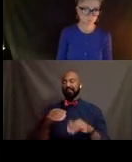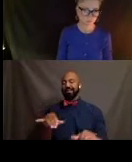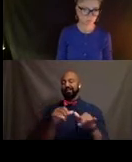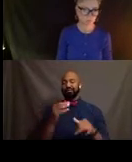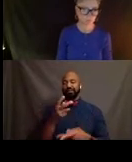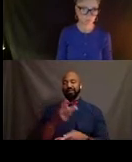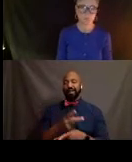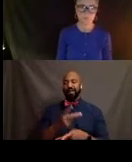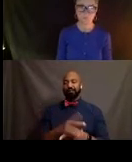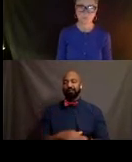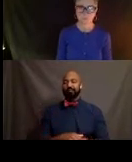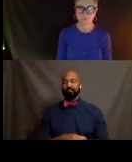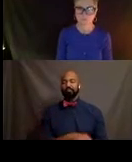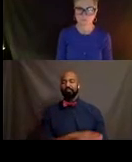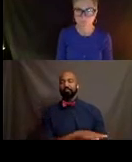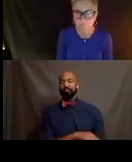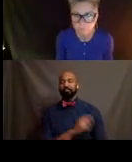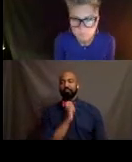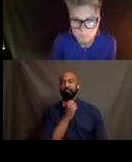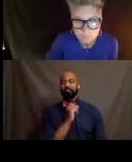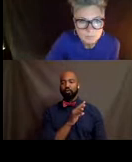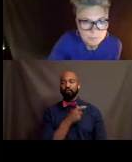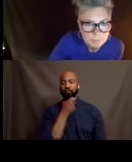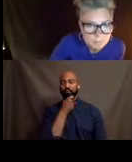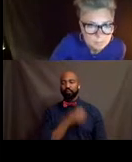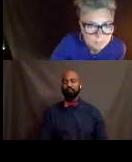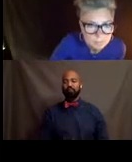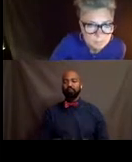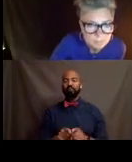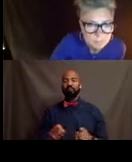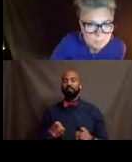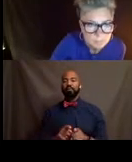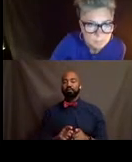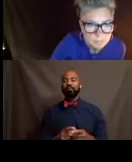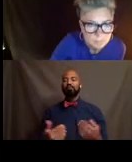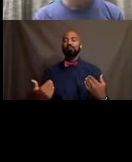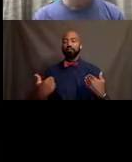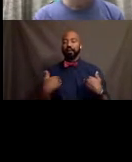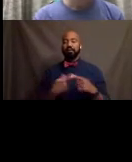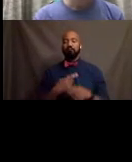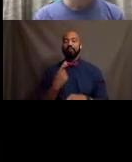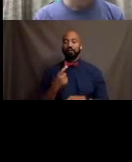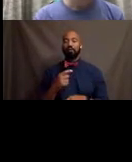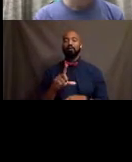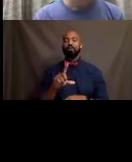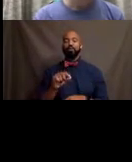but as some might know is rather old or aged, it's from 2012, so it is looking-